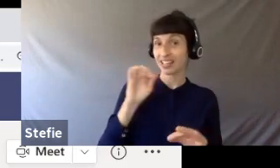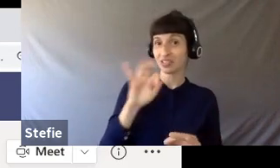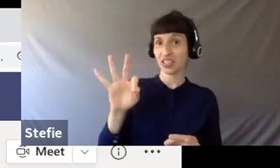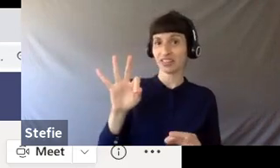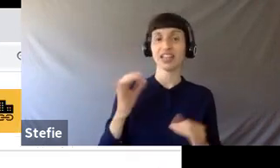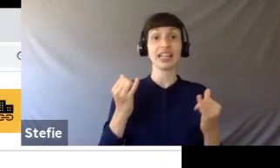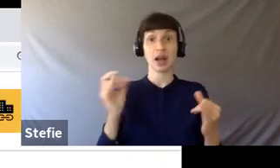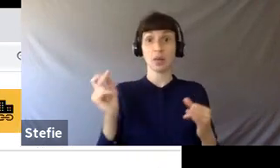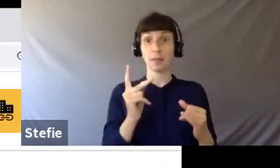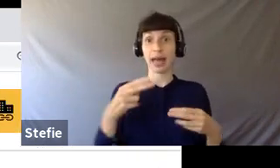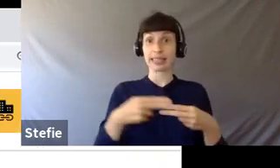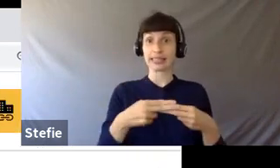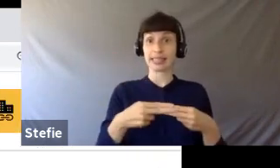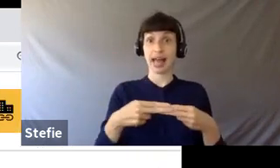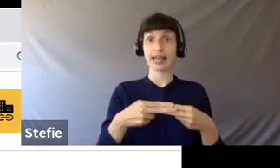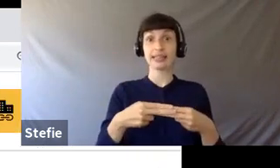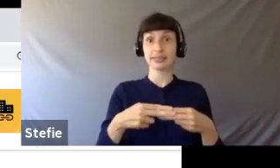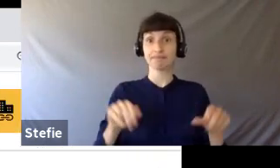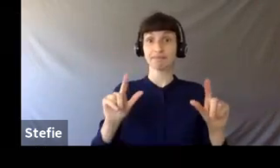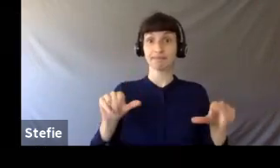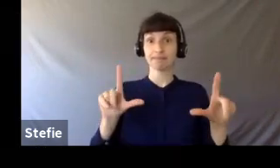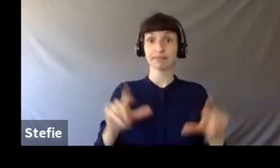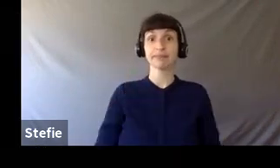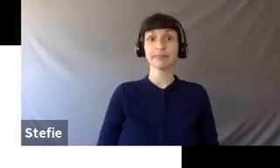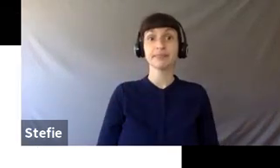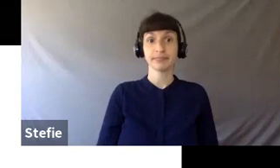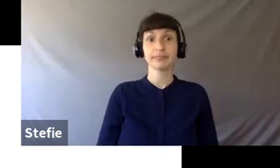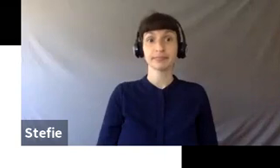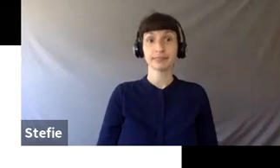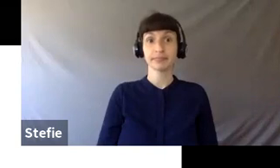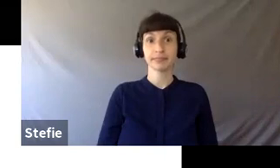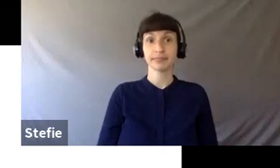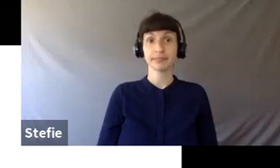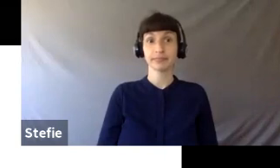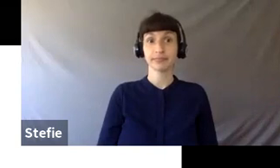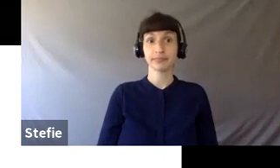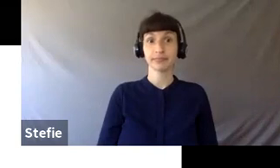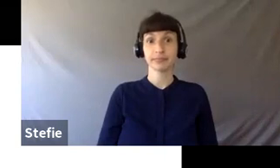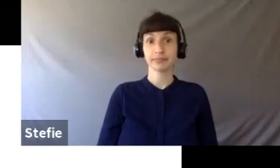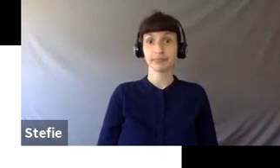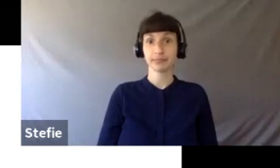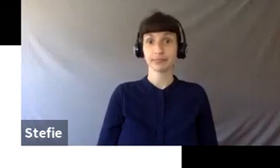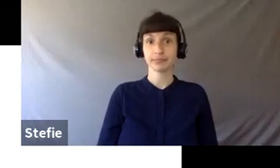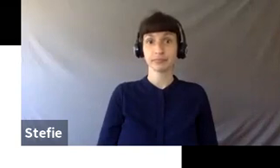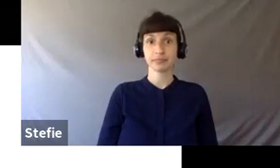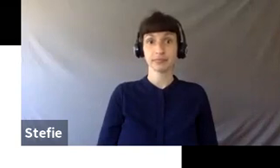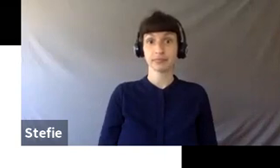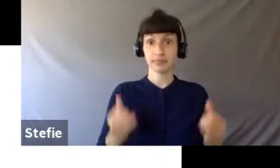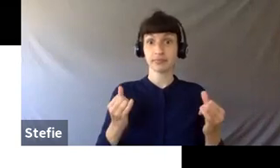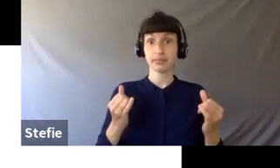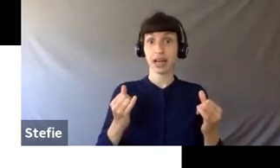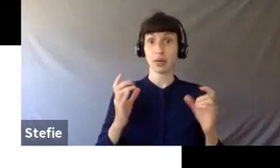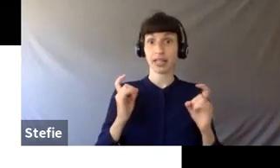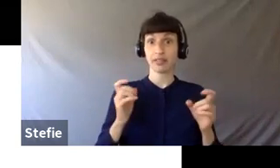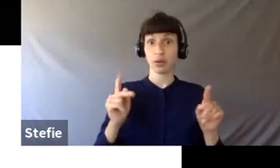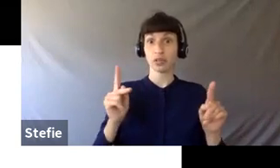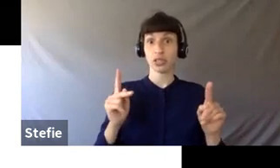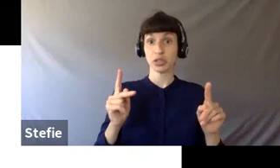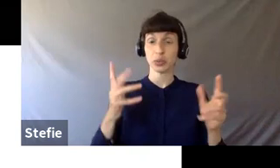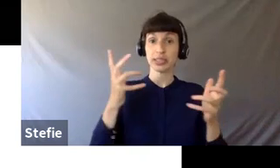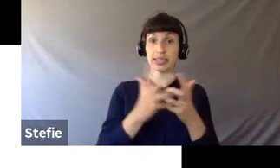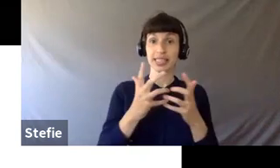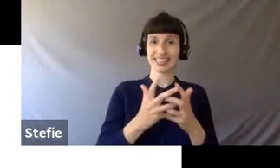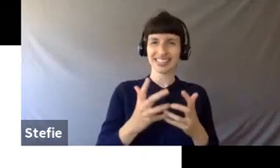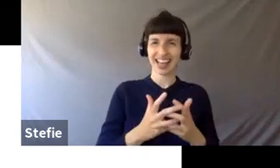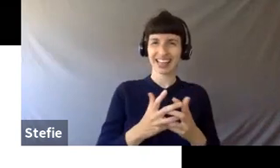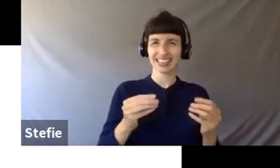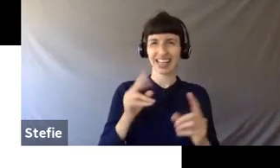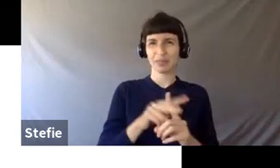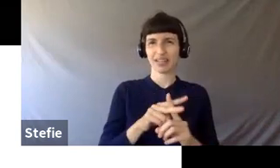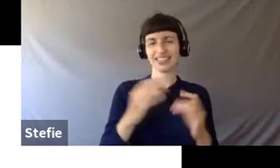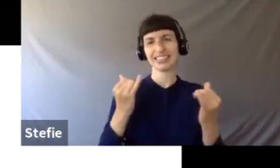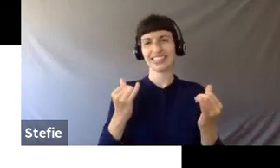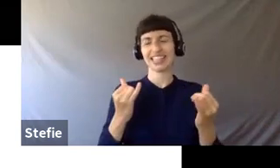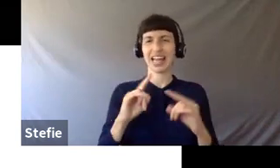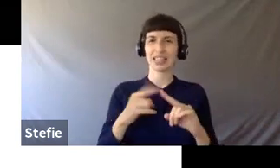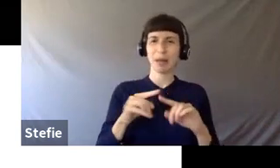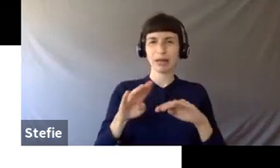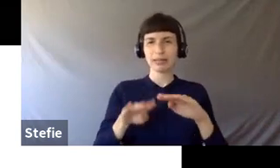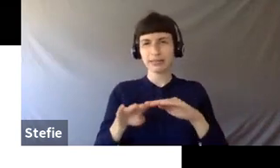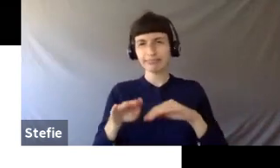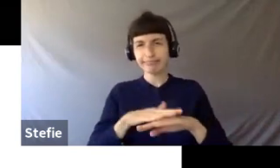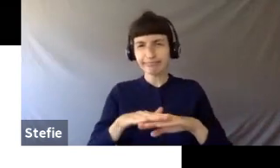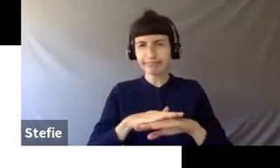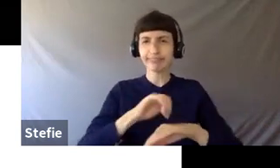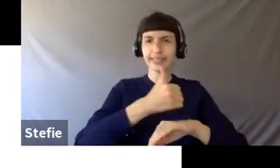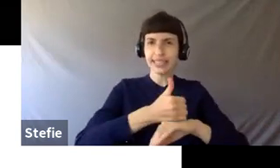Thank you Jeff.